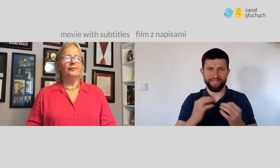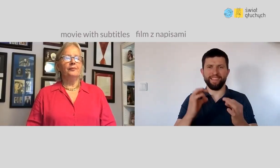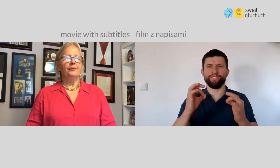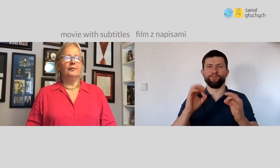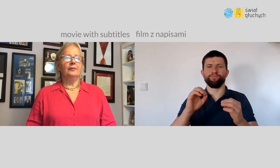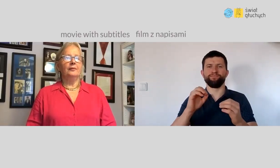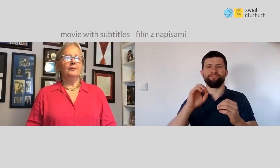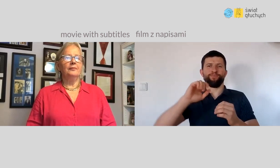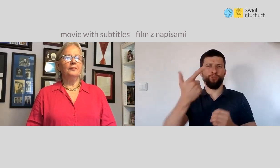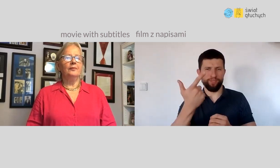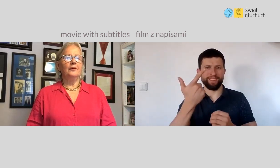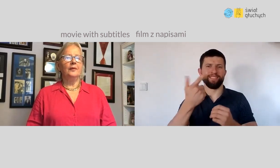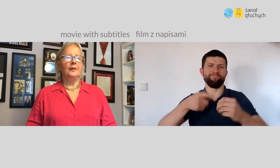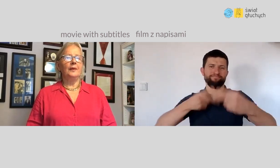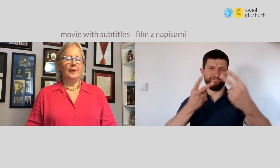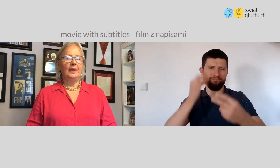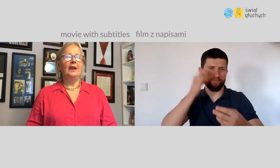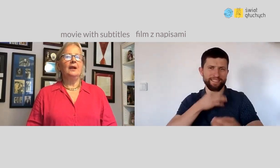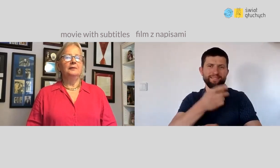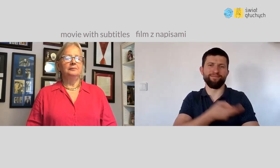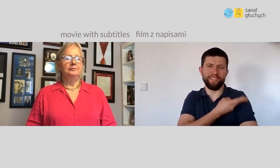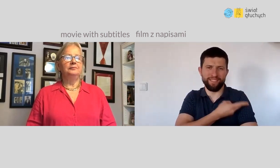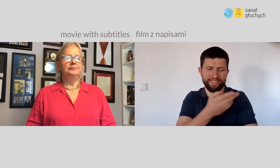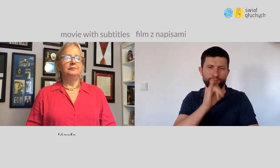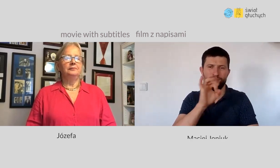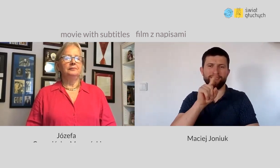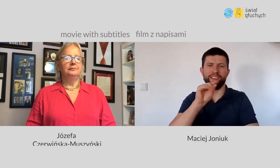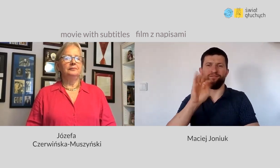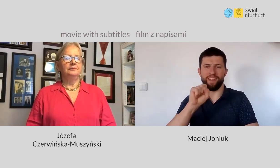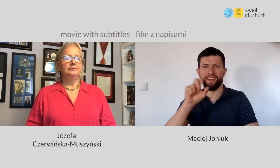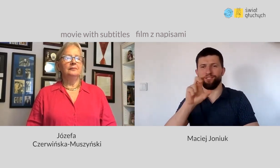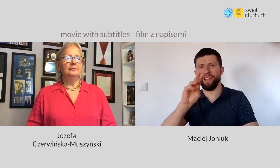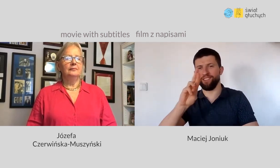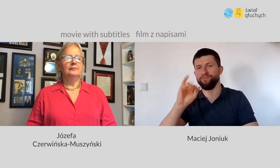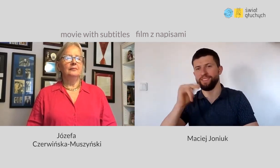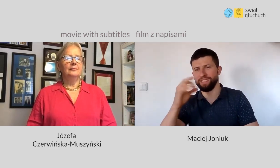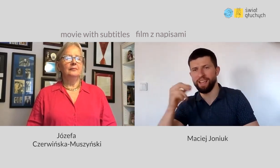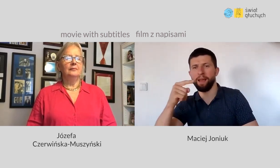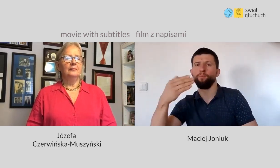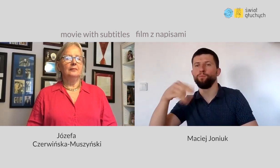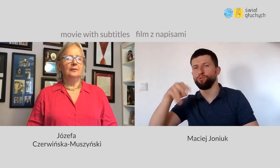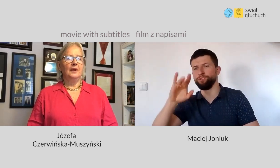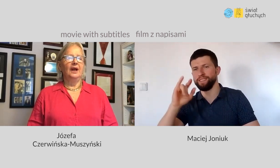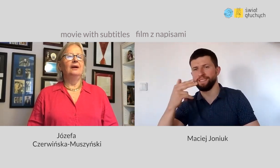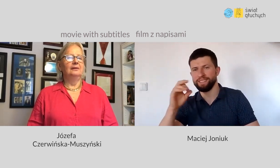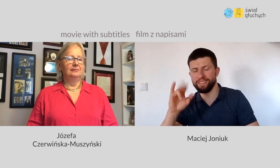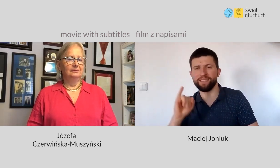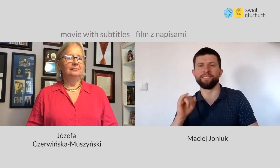This is the second interview with you Józefa Czerwińska-Muszyńska.